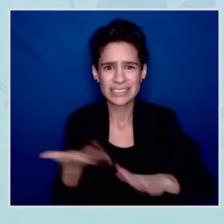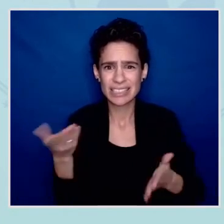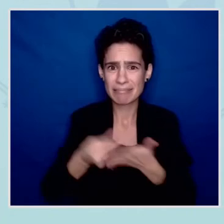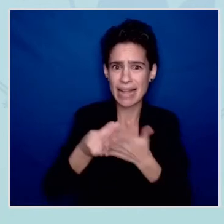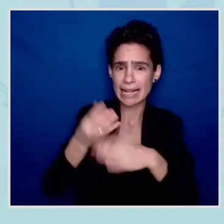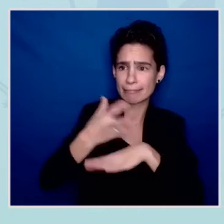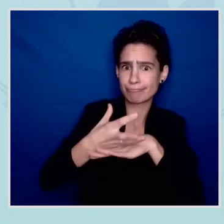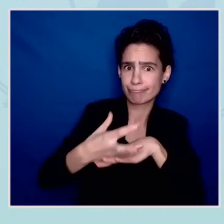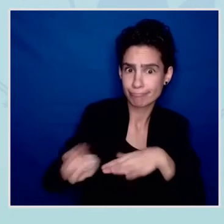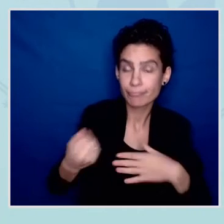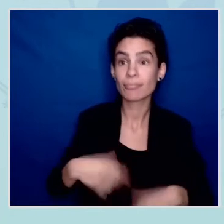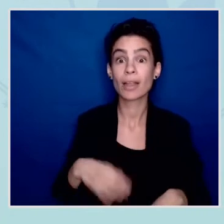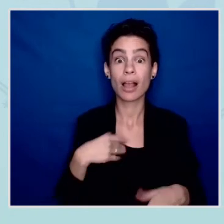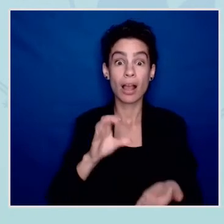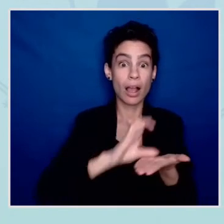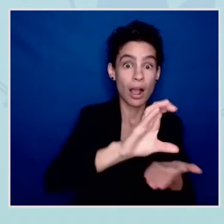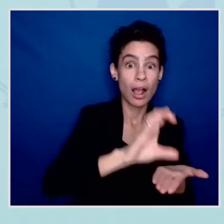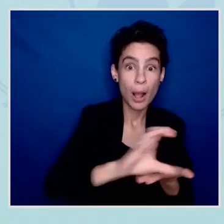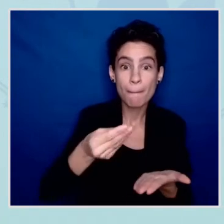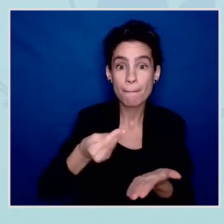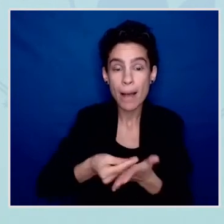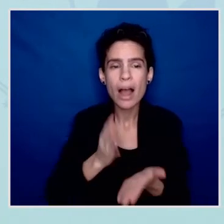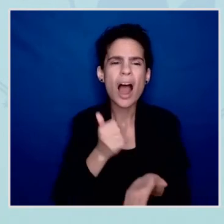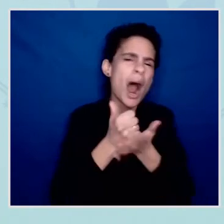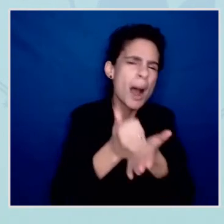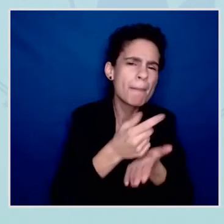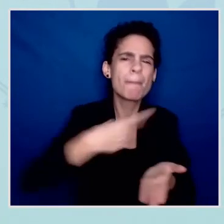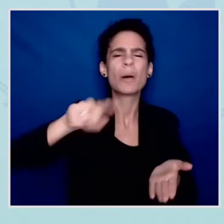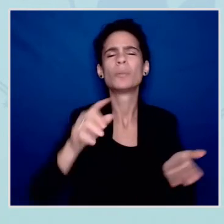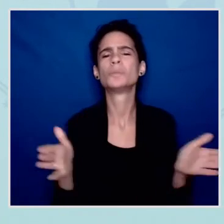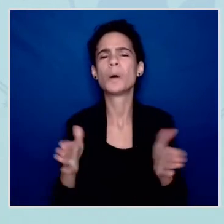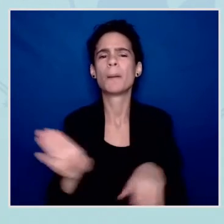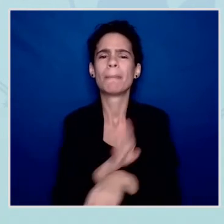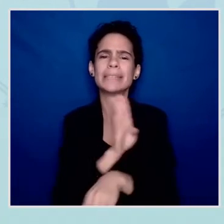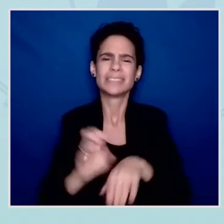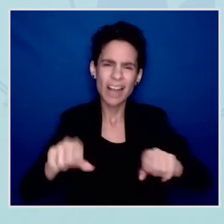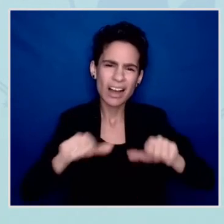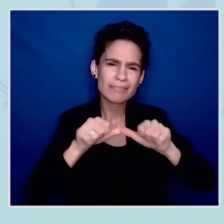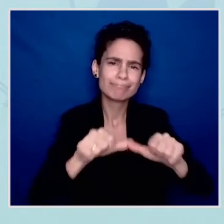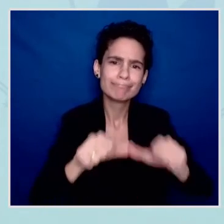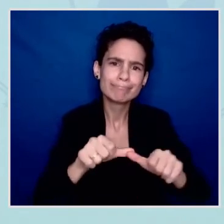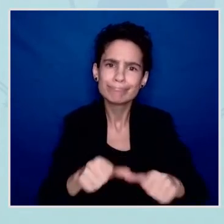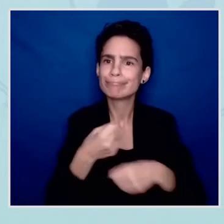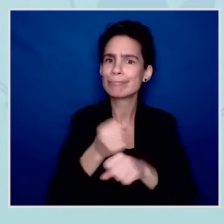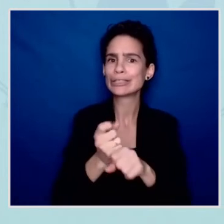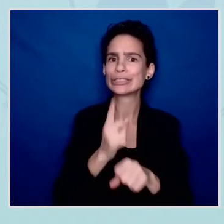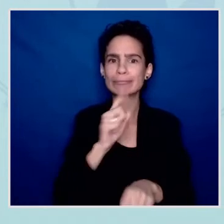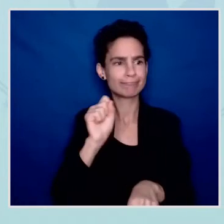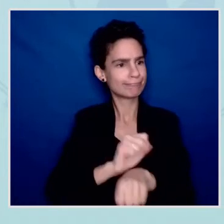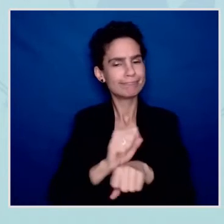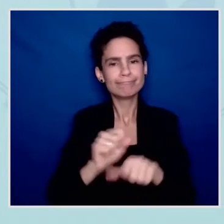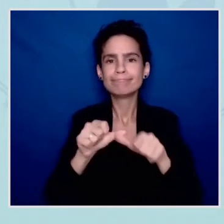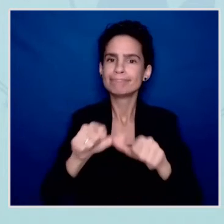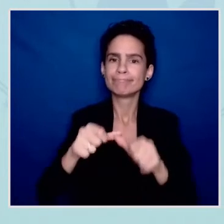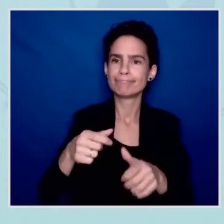GOES BY, A THIRD OF BLACK-OWNED BUSINESSES AND MORE THAN A FIFTH OF LATINO OWNED BUSINESSES AND MORE THAN A QUARTER OF NATIVE AMERICAN OWNED BUSINESSES HAVE LESS THAN ONE MONTH OF RESERVES TO COVER